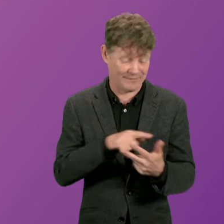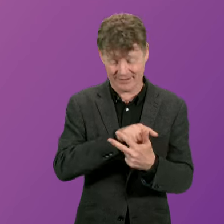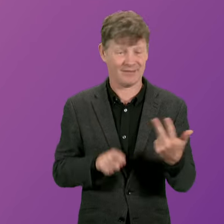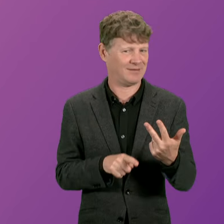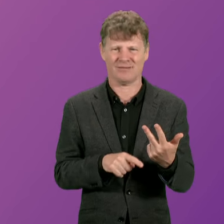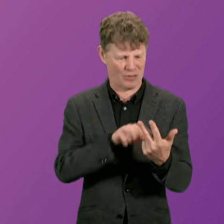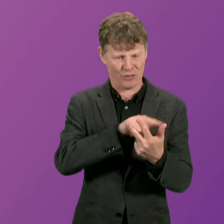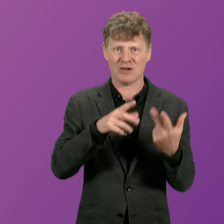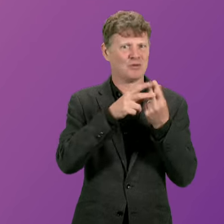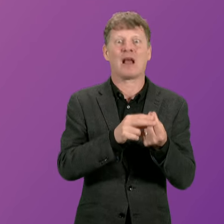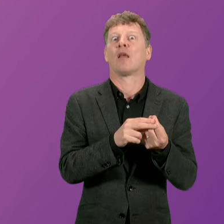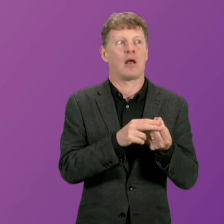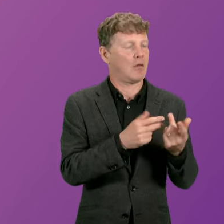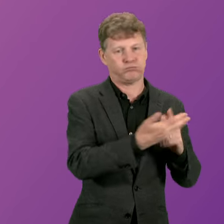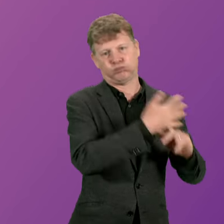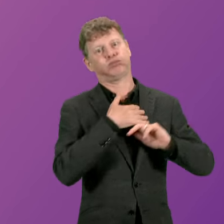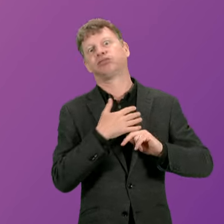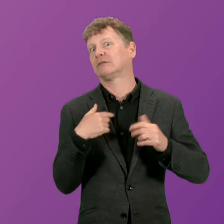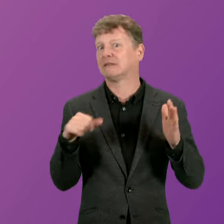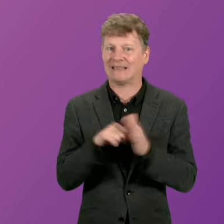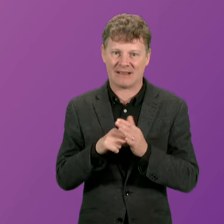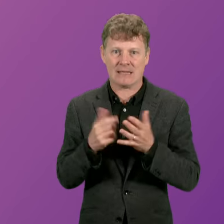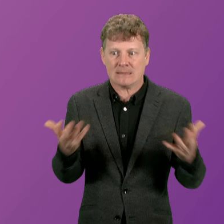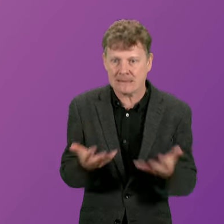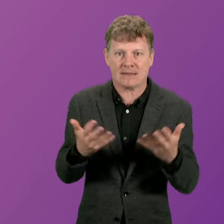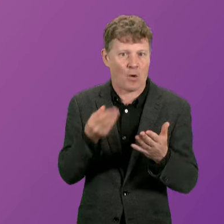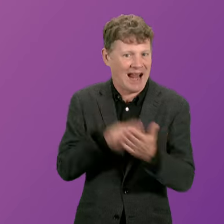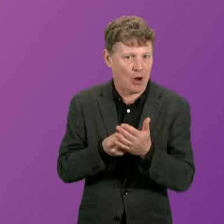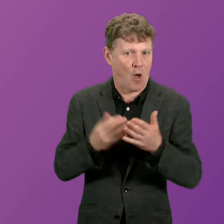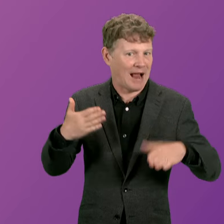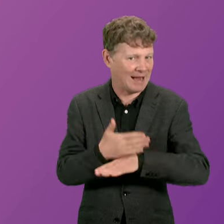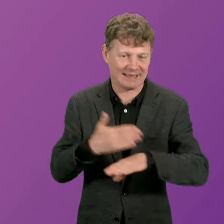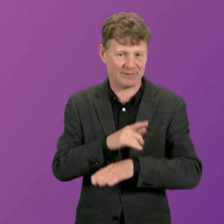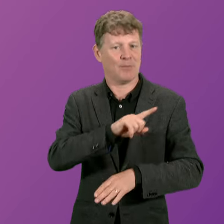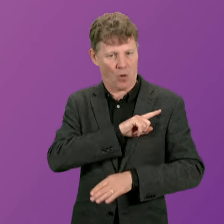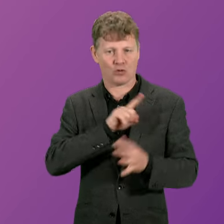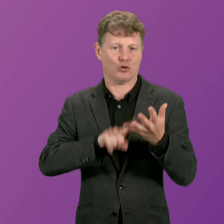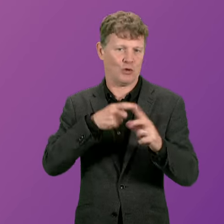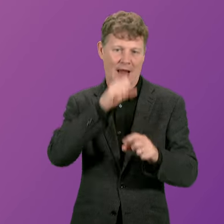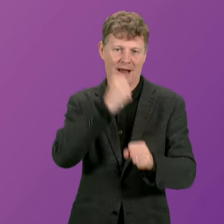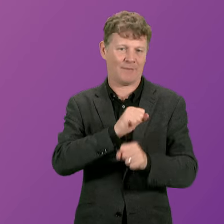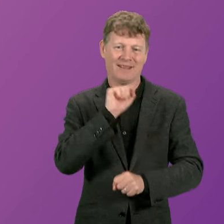to stimulate economic activity in Scotland as a consequence of Westminster decision making.